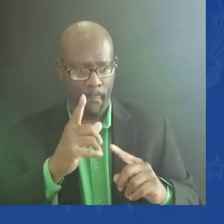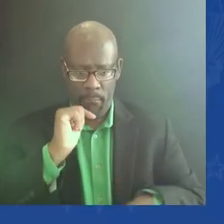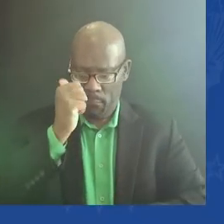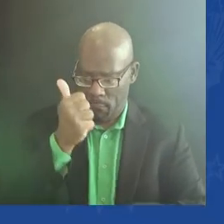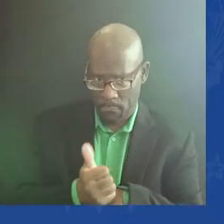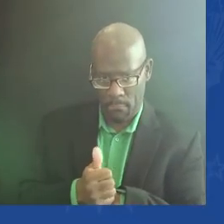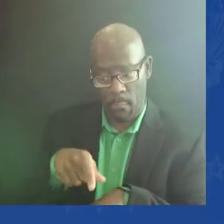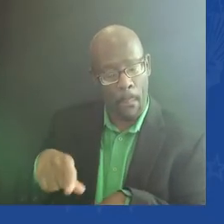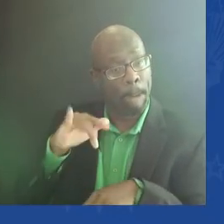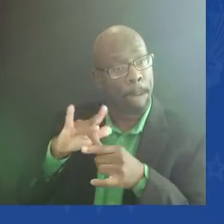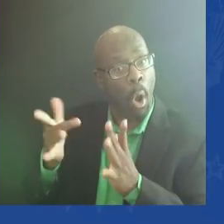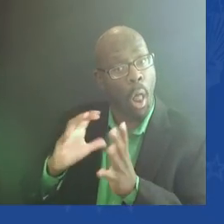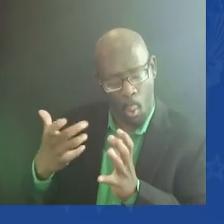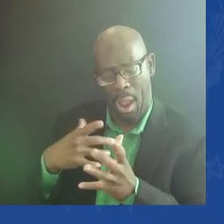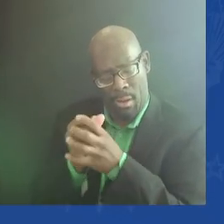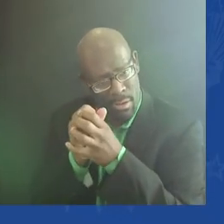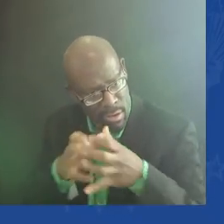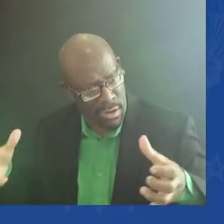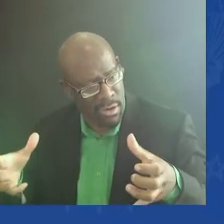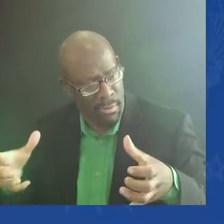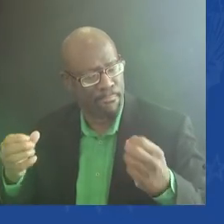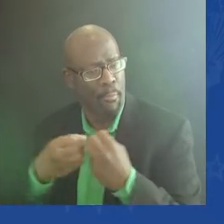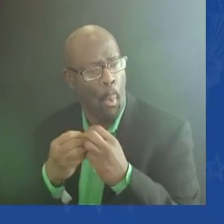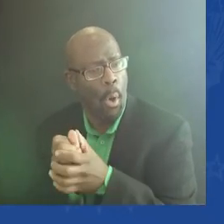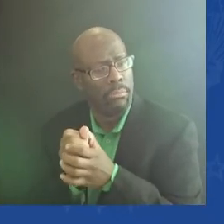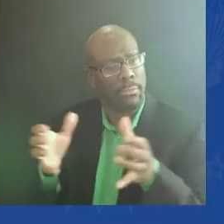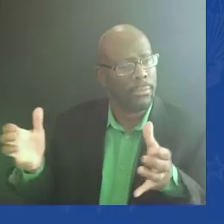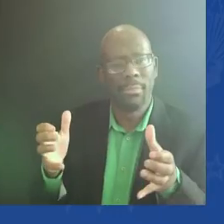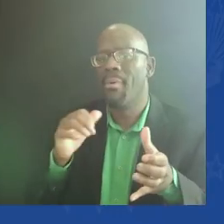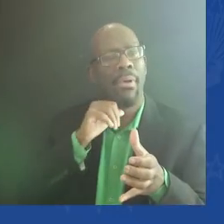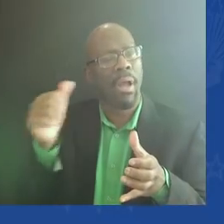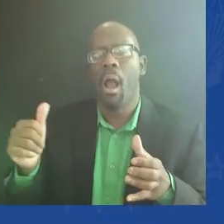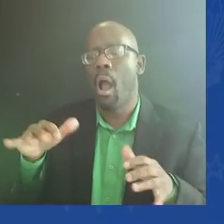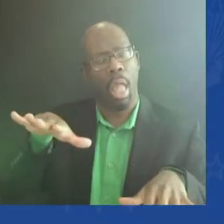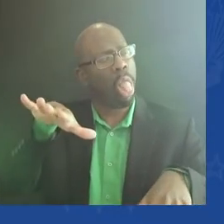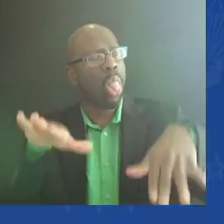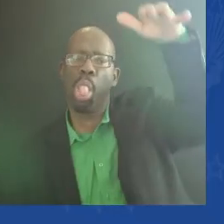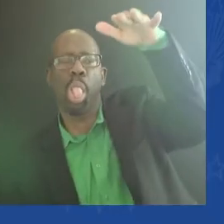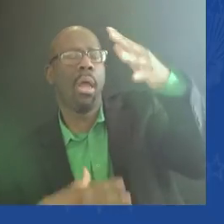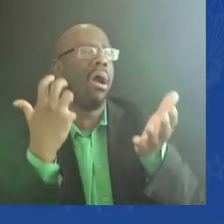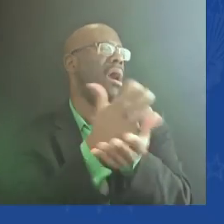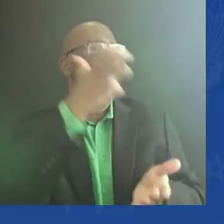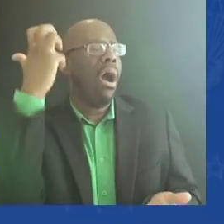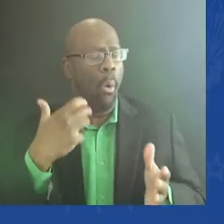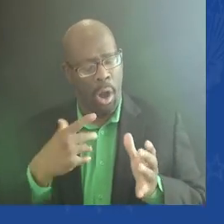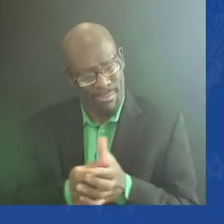But in the meantime, there's been enormous changes as a consequence of COVID on the supply chains